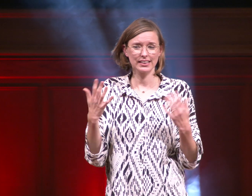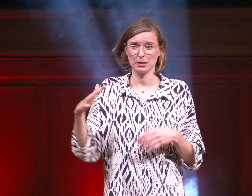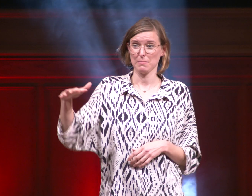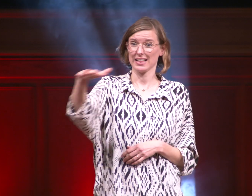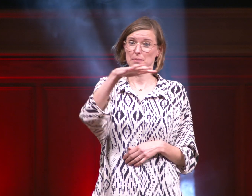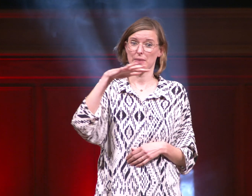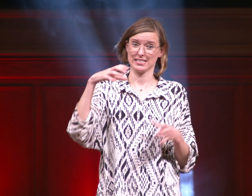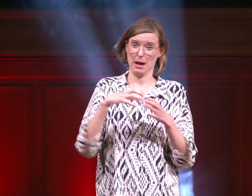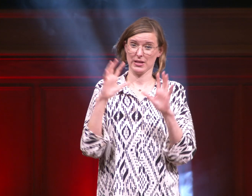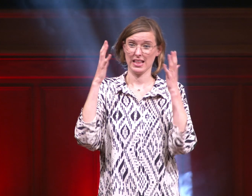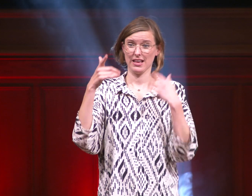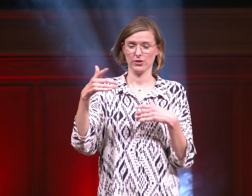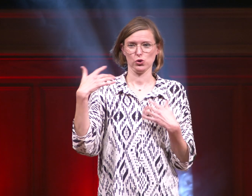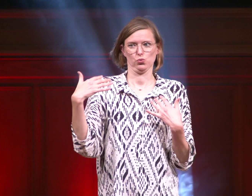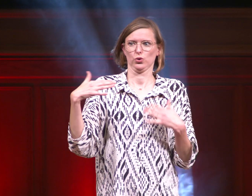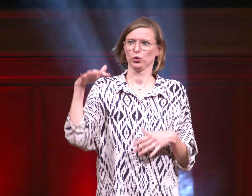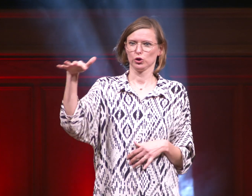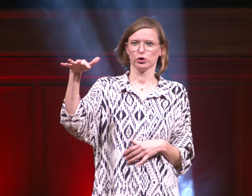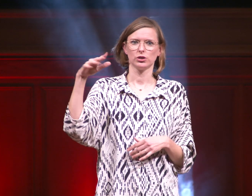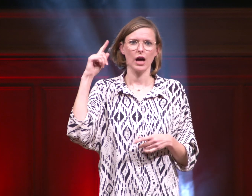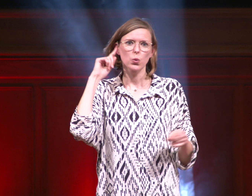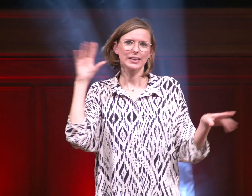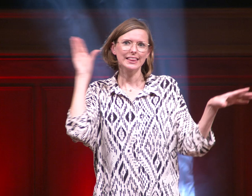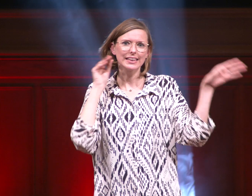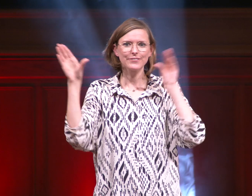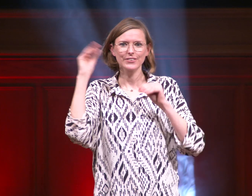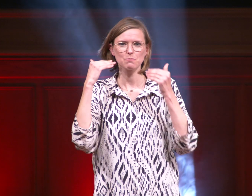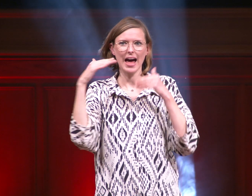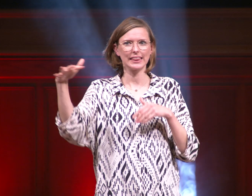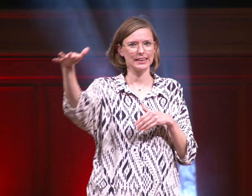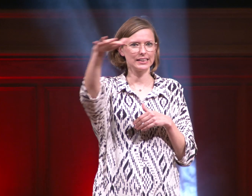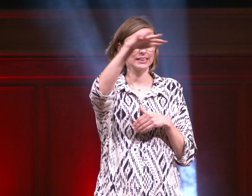There is a lack of information because society is very sound based.